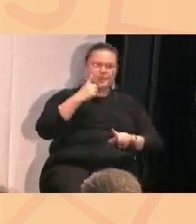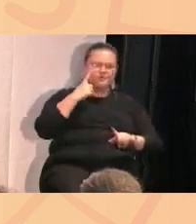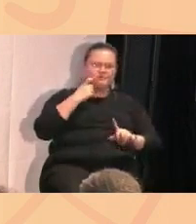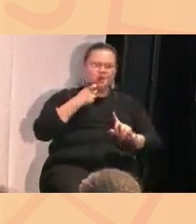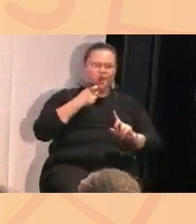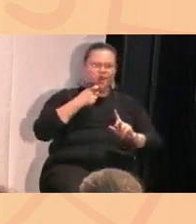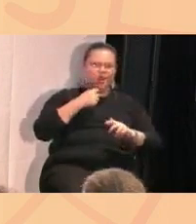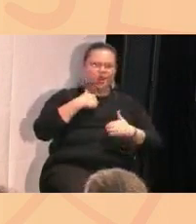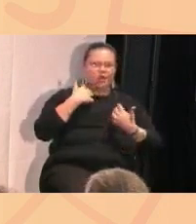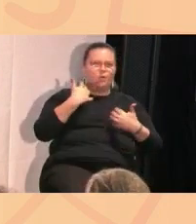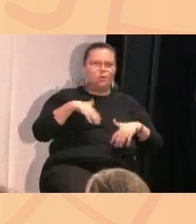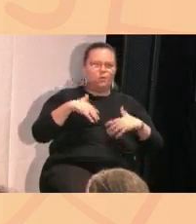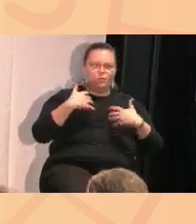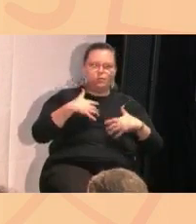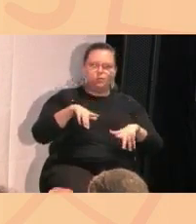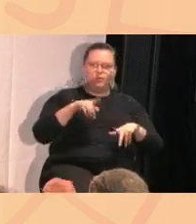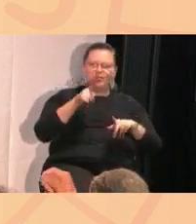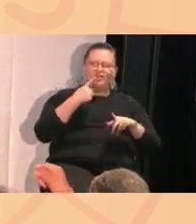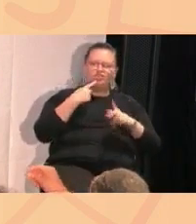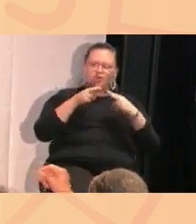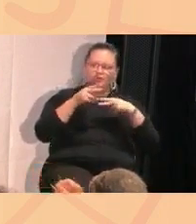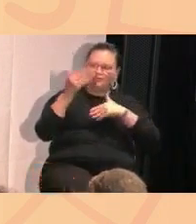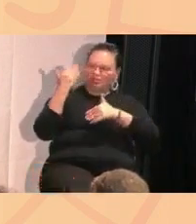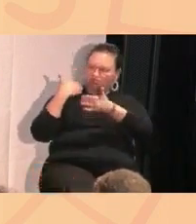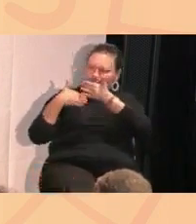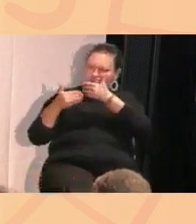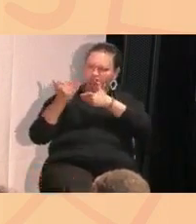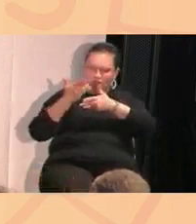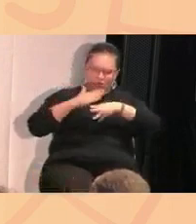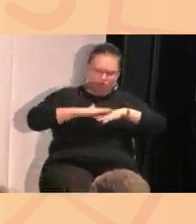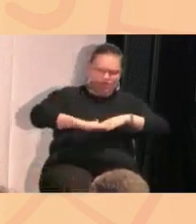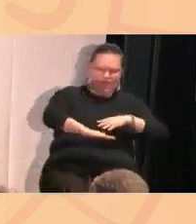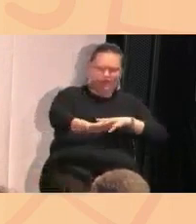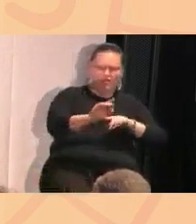But when you travel from North Queensland down